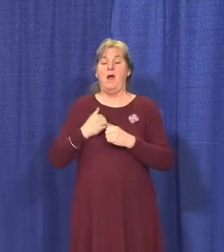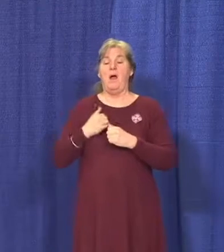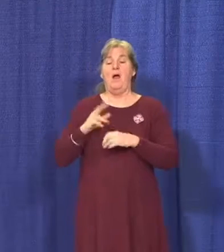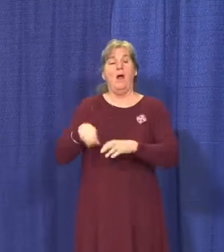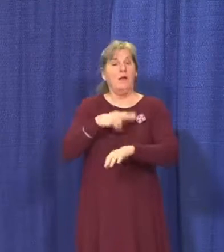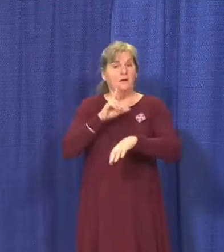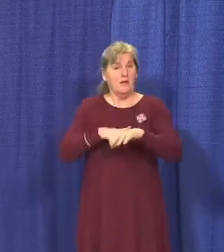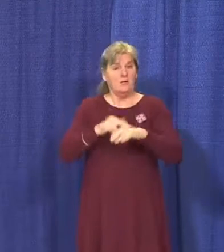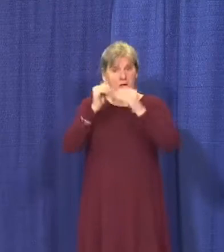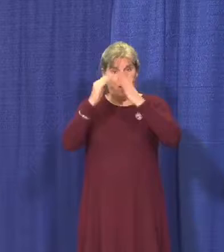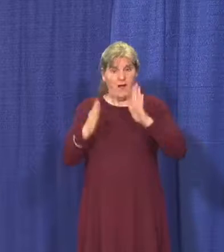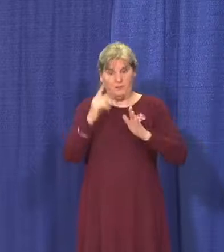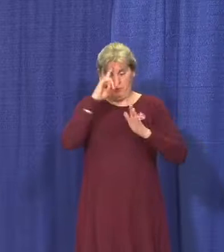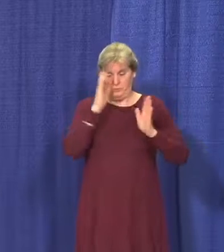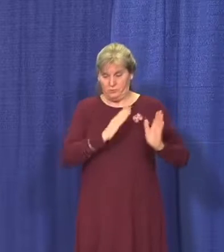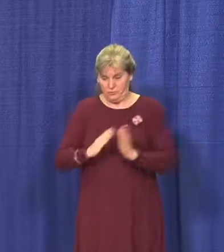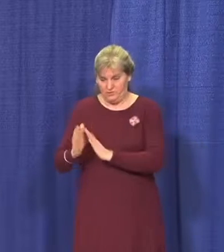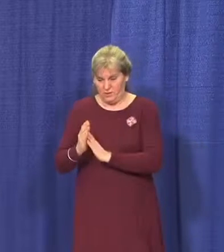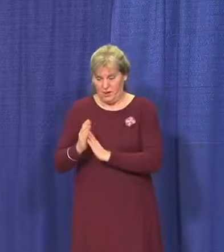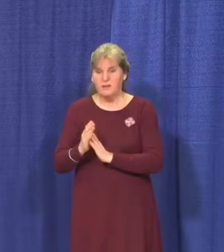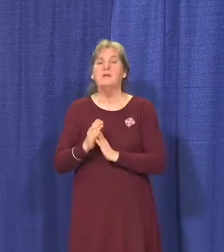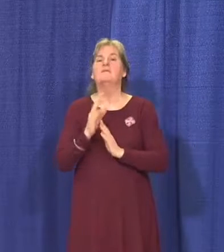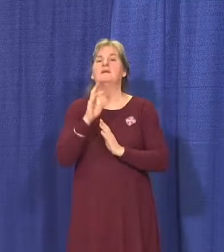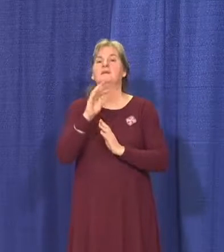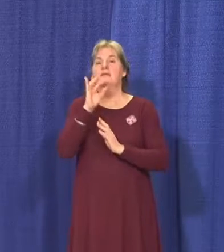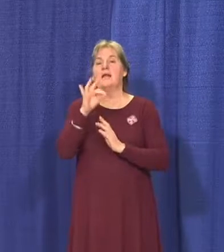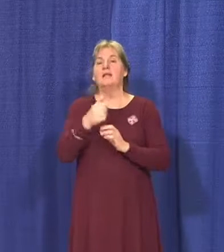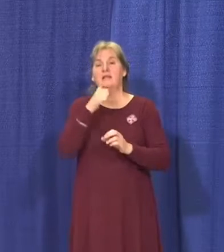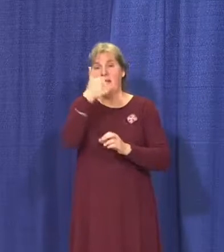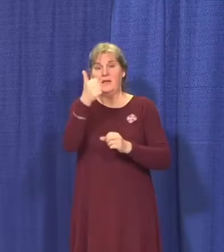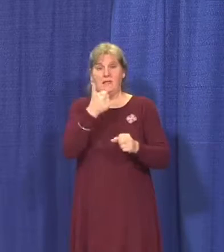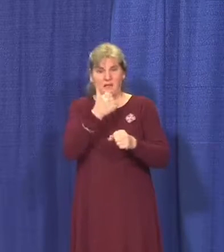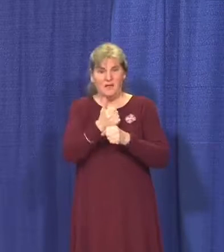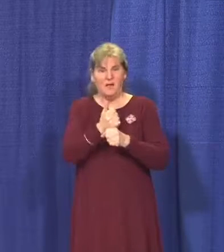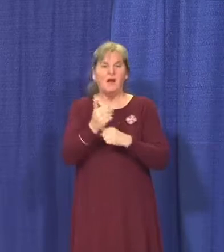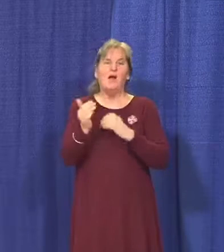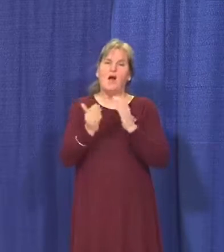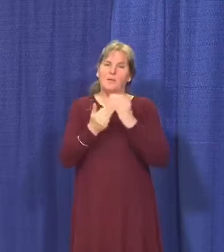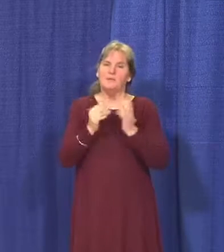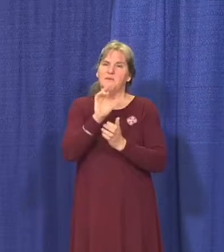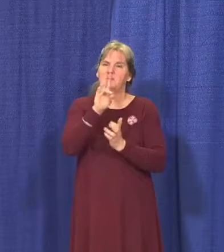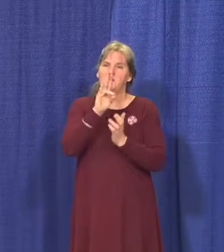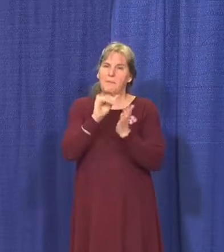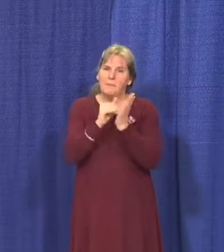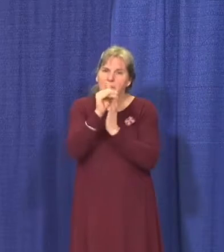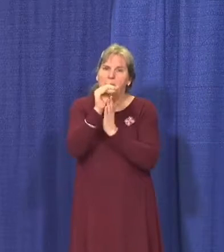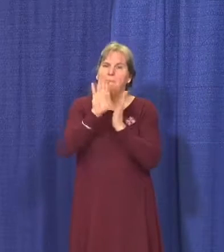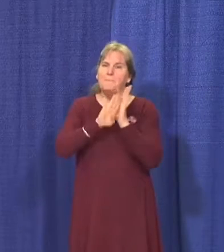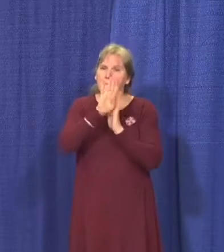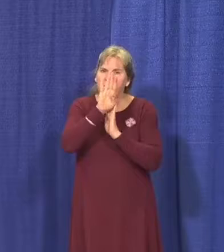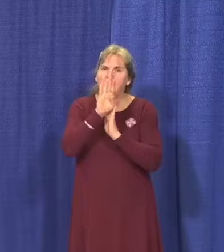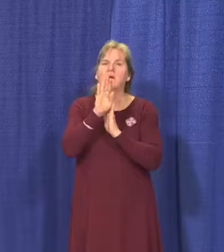strategy, our newt ten near, in nearly $70 billion plan that will provide every Canadian a